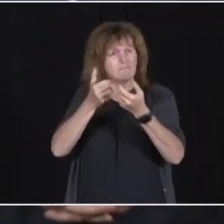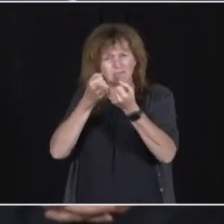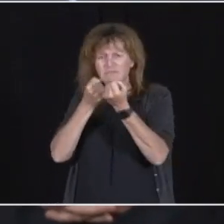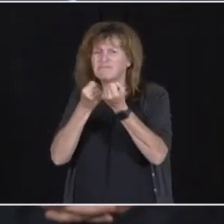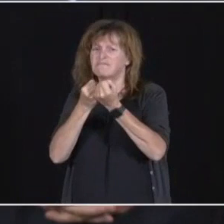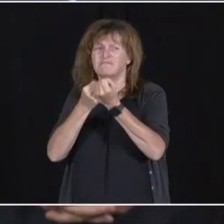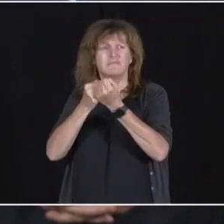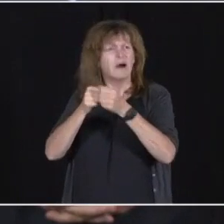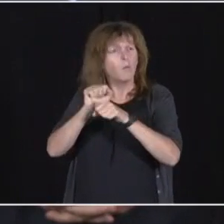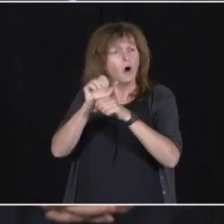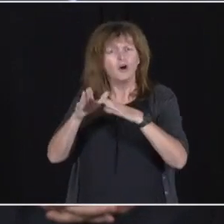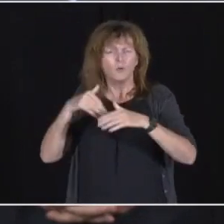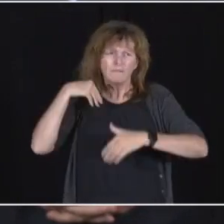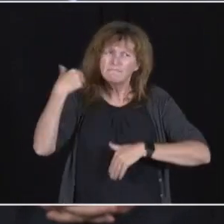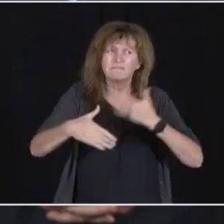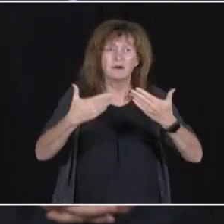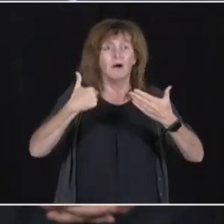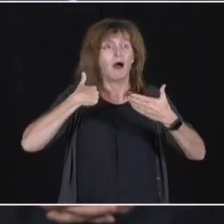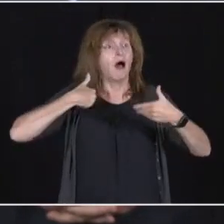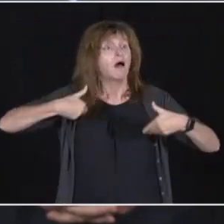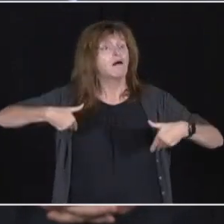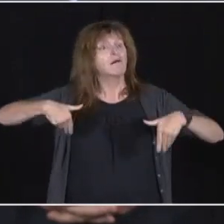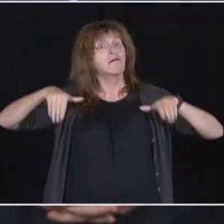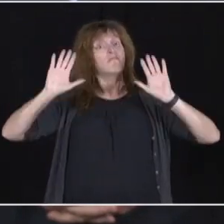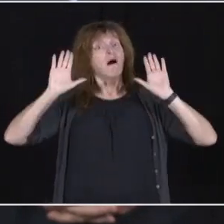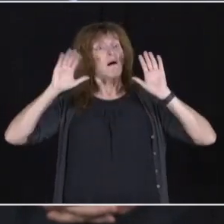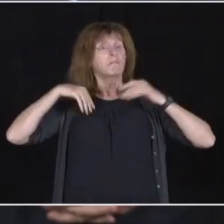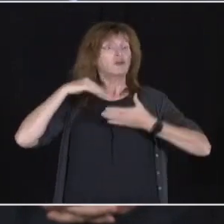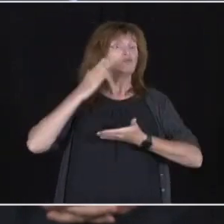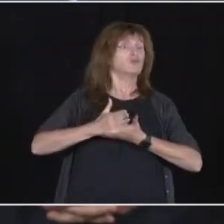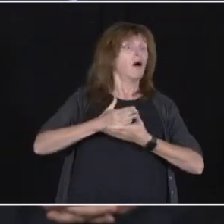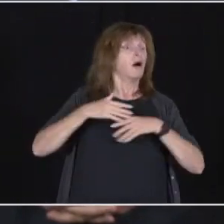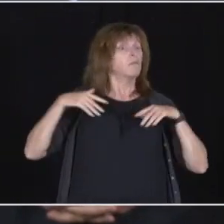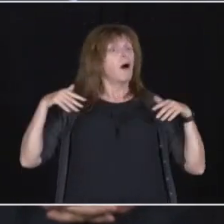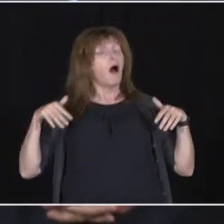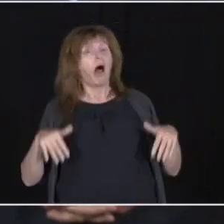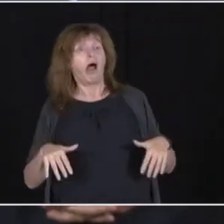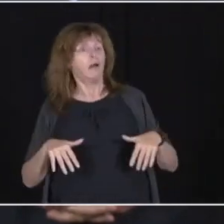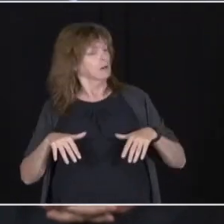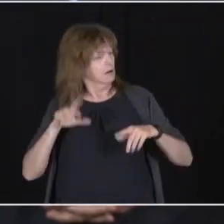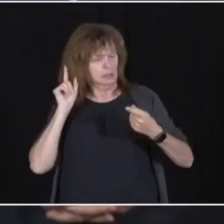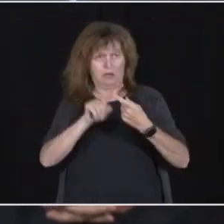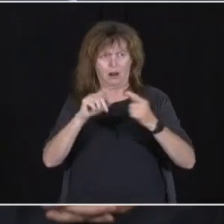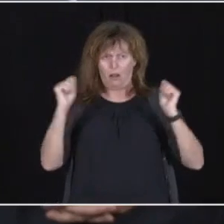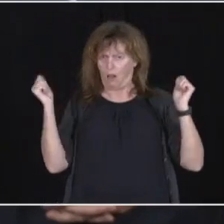We will not stop until every community , every worker in Ontario gets back on their feet.